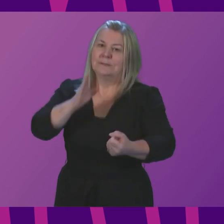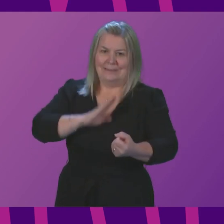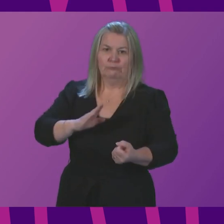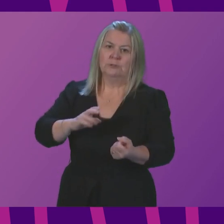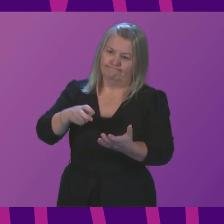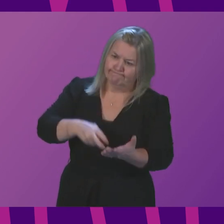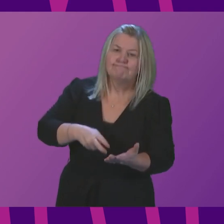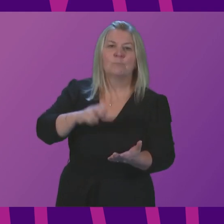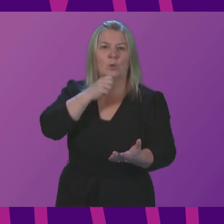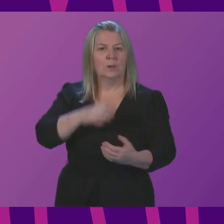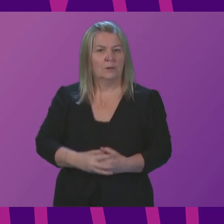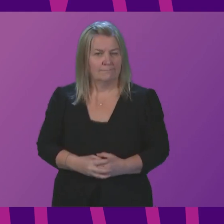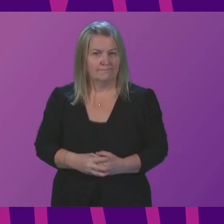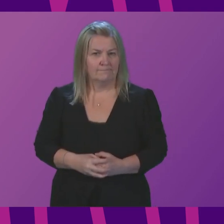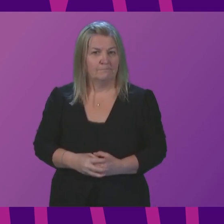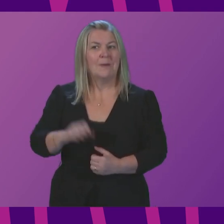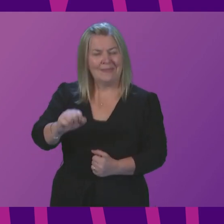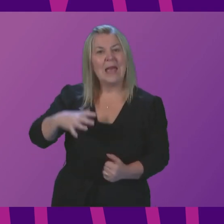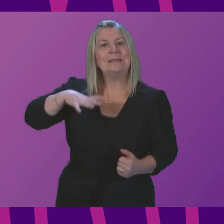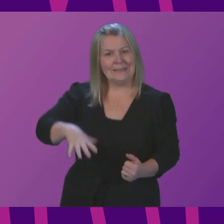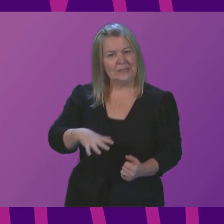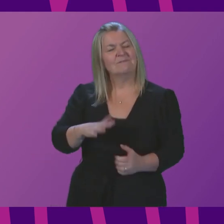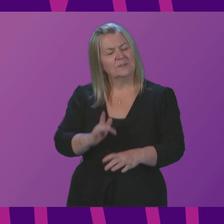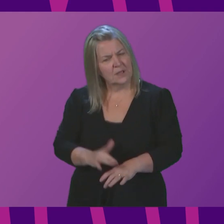and that their needs will be treated sensitively and sympathetically.